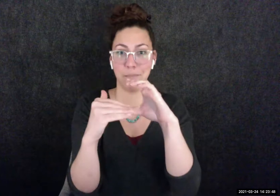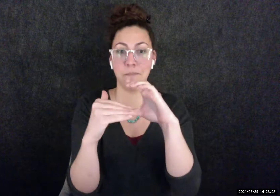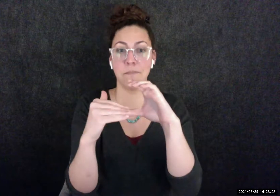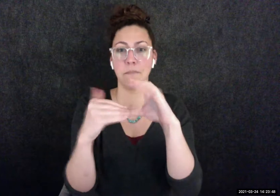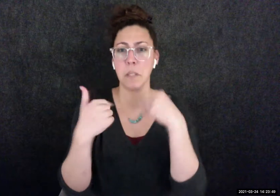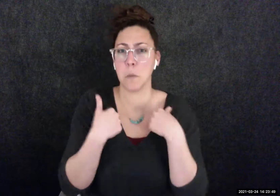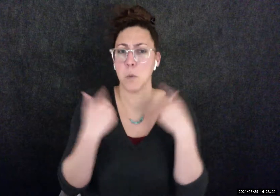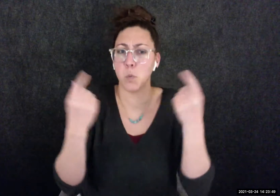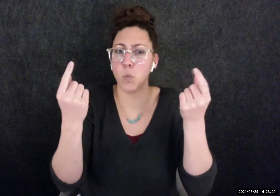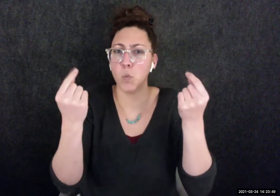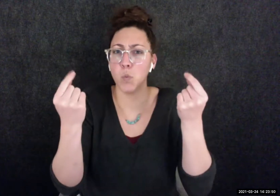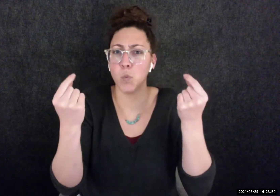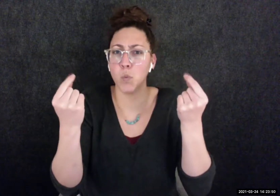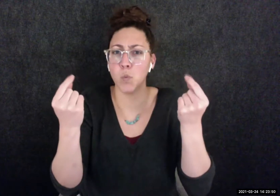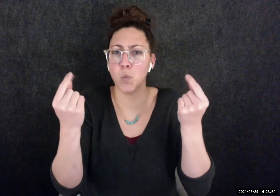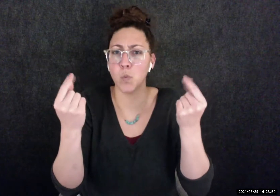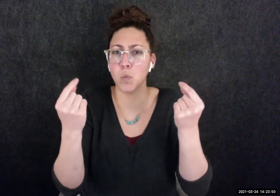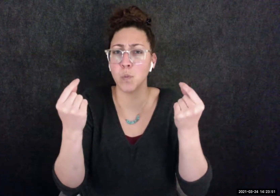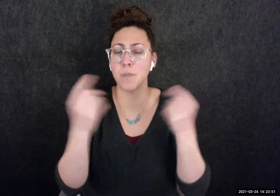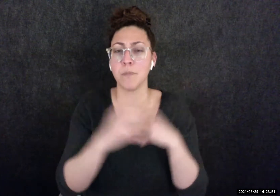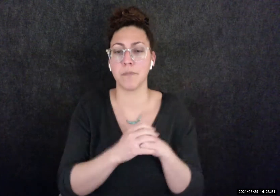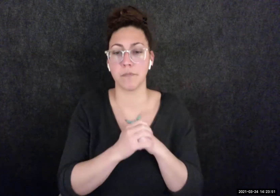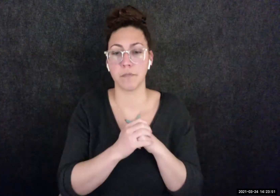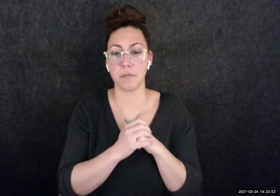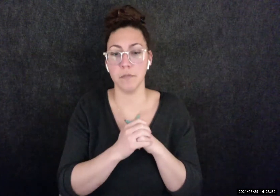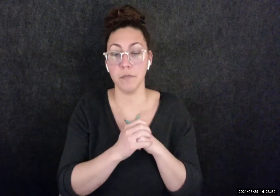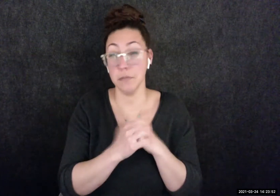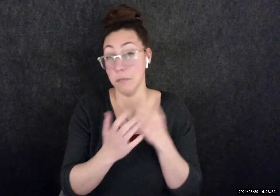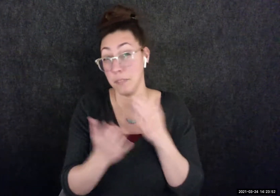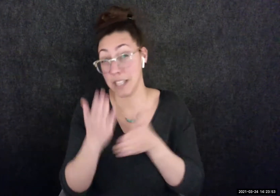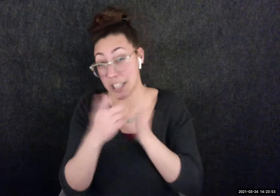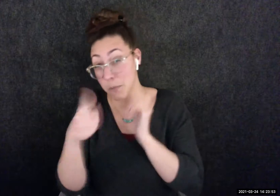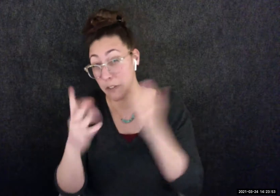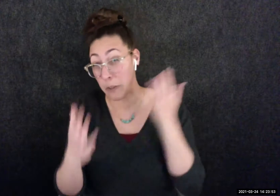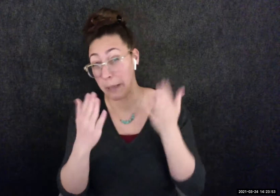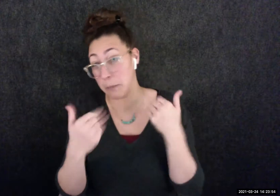is, for those of you who might not be as familiar with what the emails from Adobe look